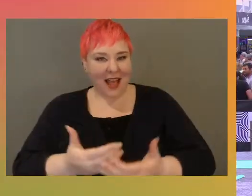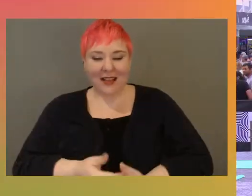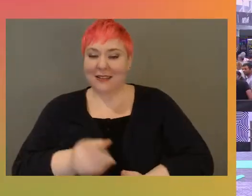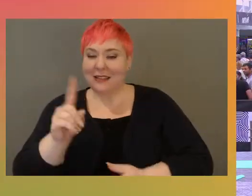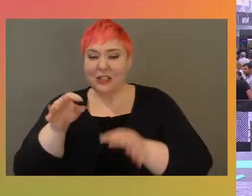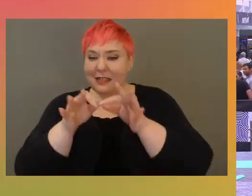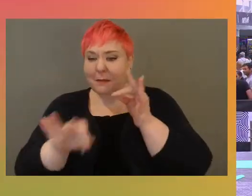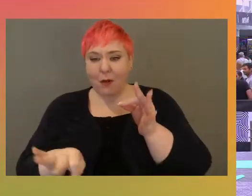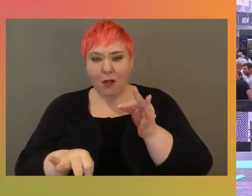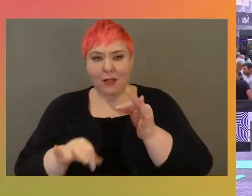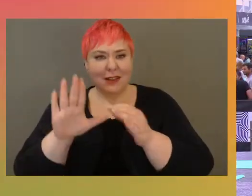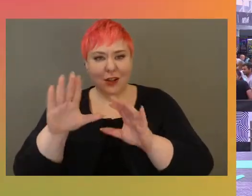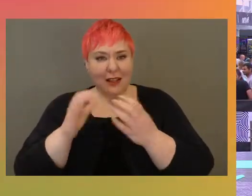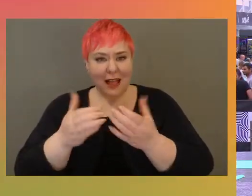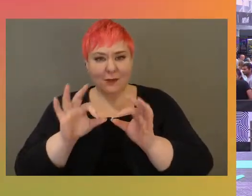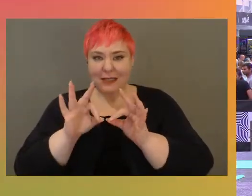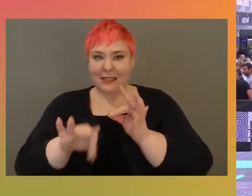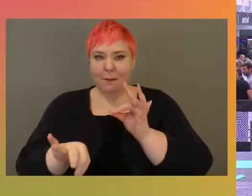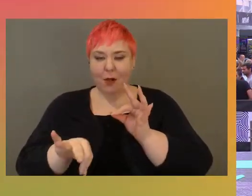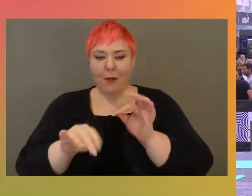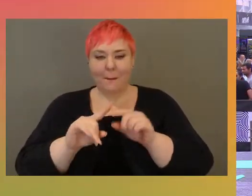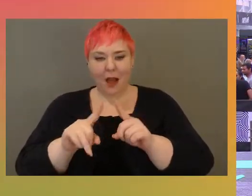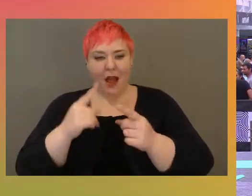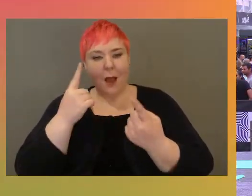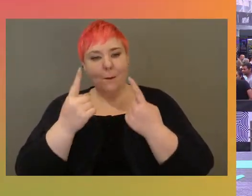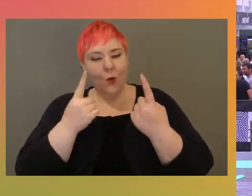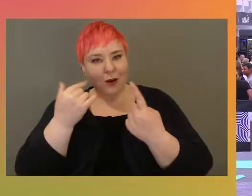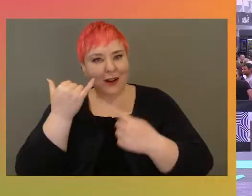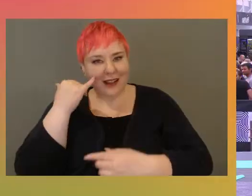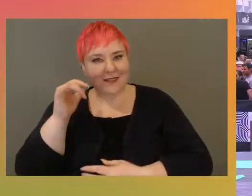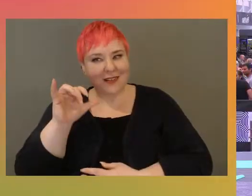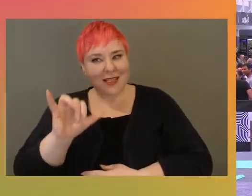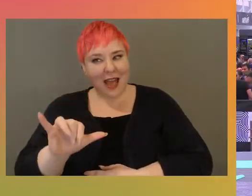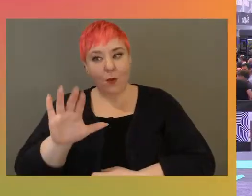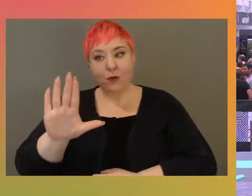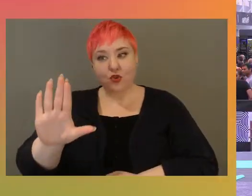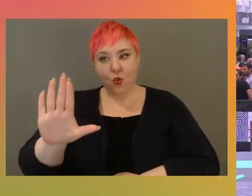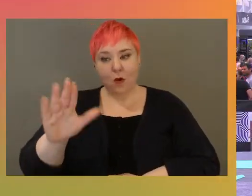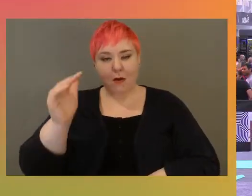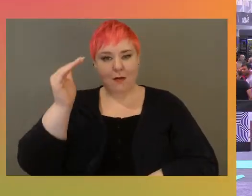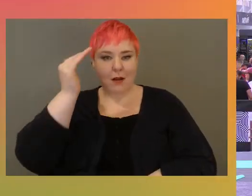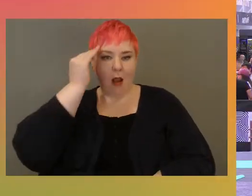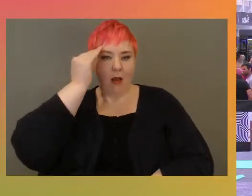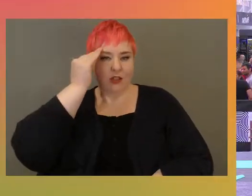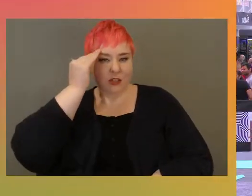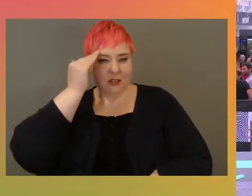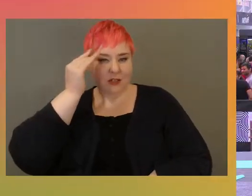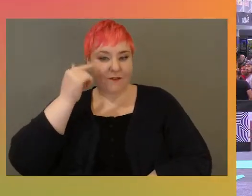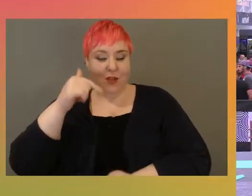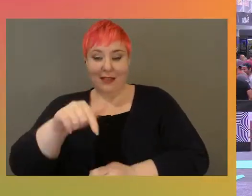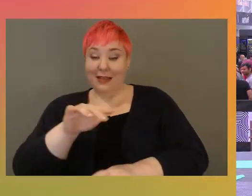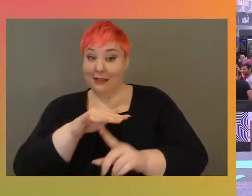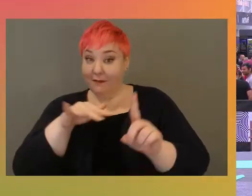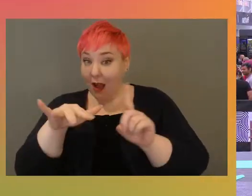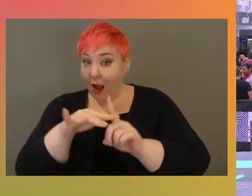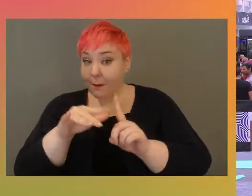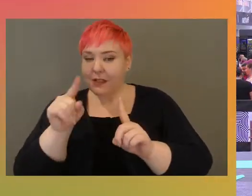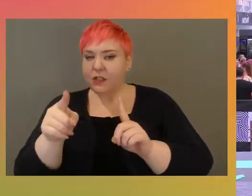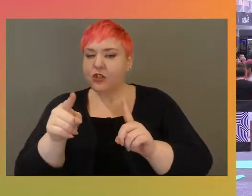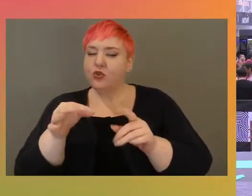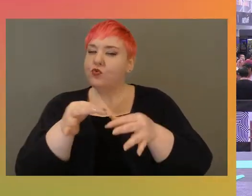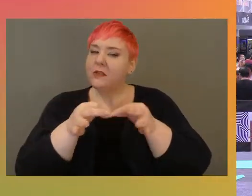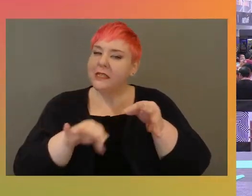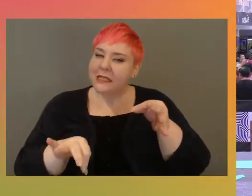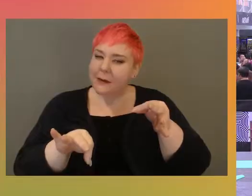ACTUALLY ELEVATED BY YOUR CLASS